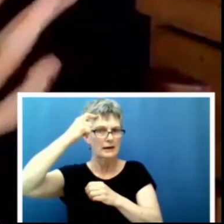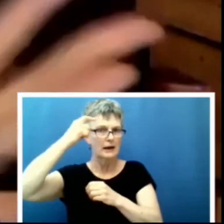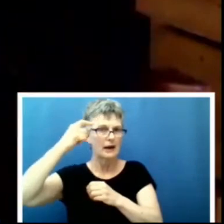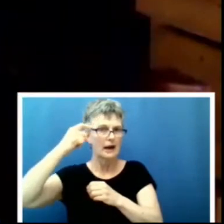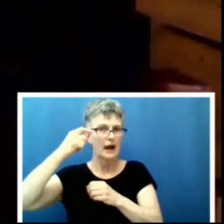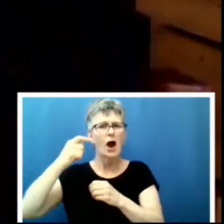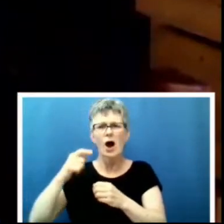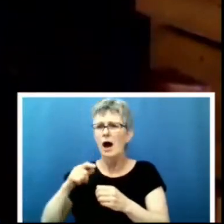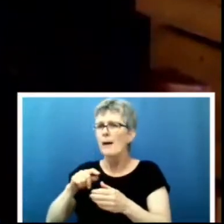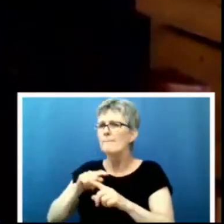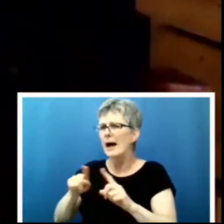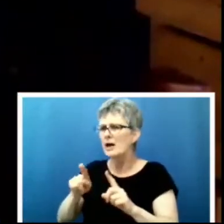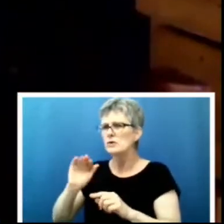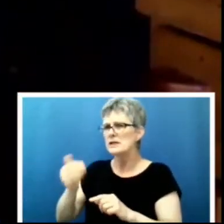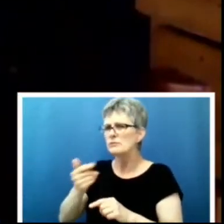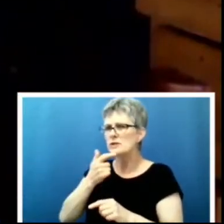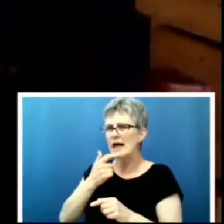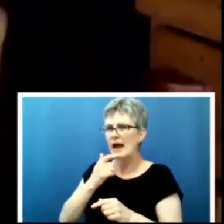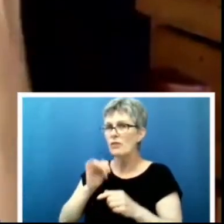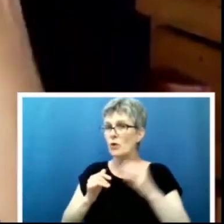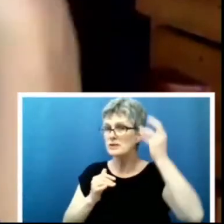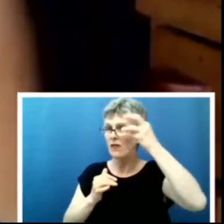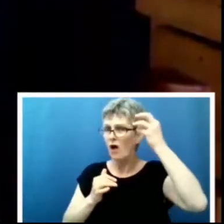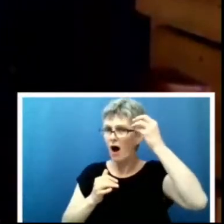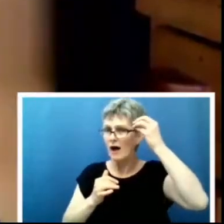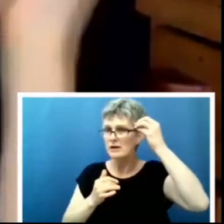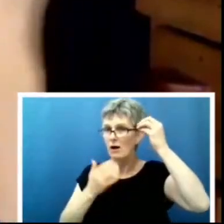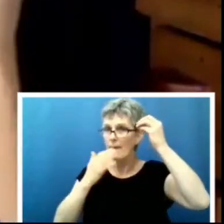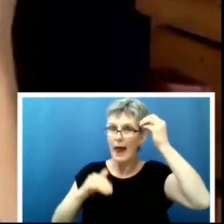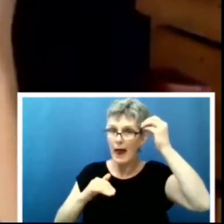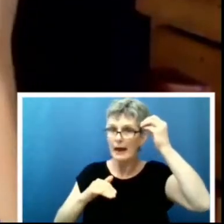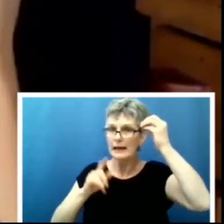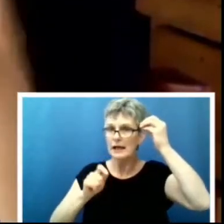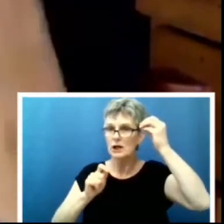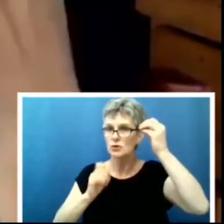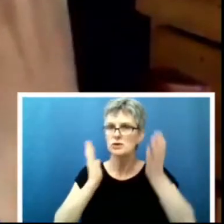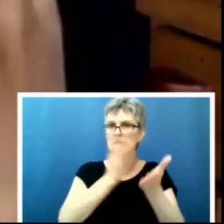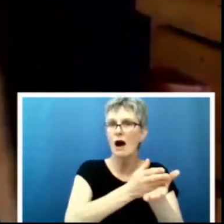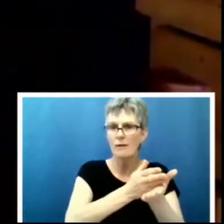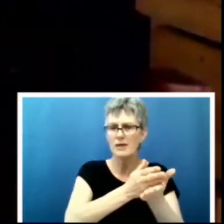or something like that, that often makes it worse and it exacerbates it.